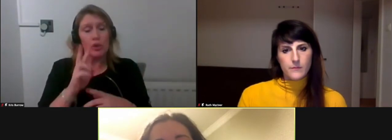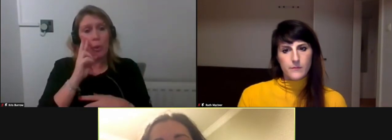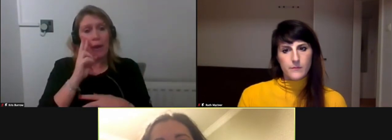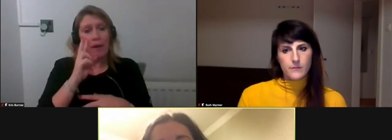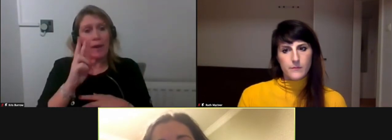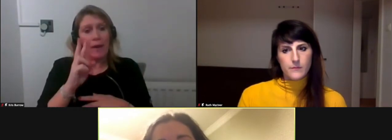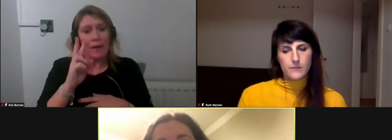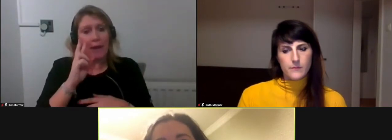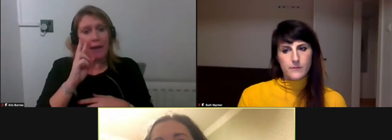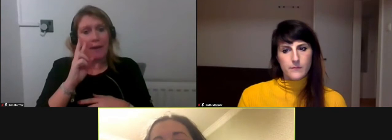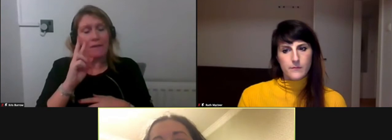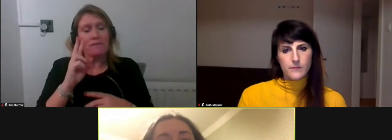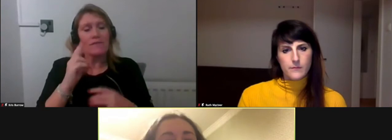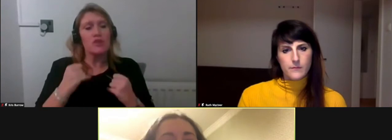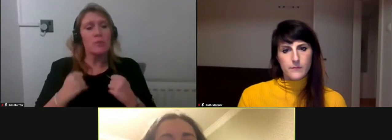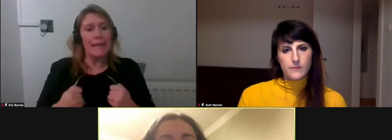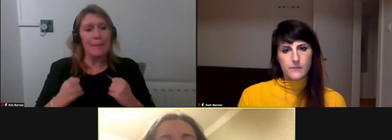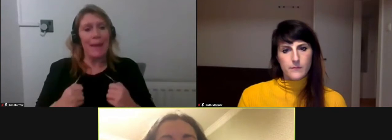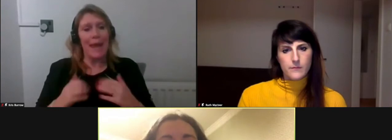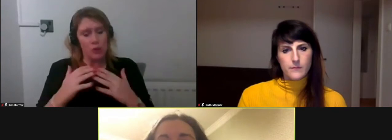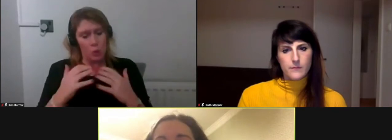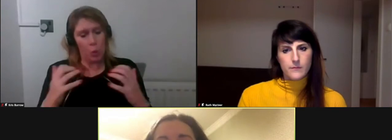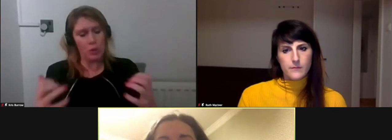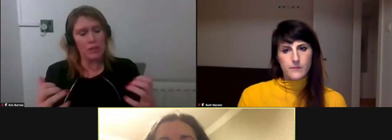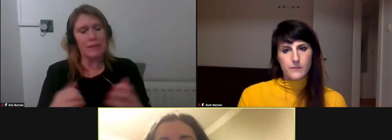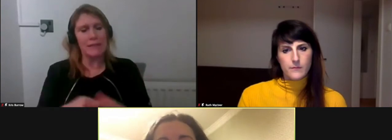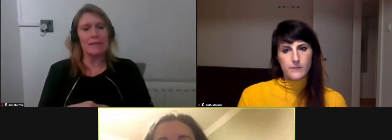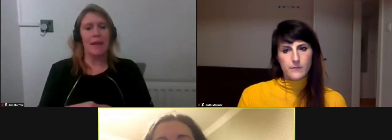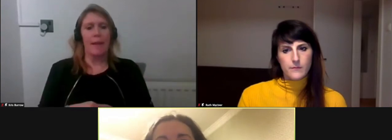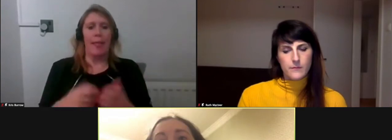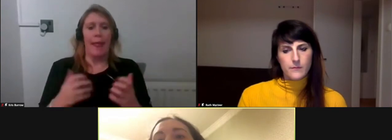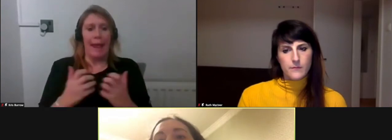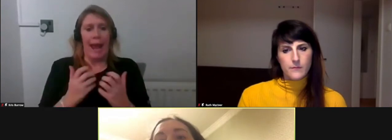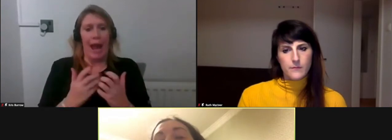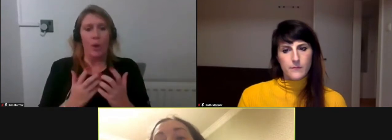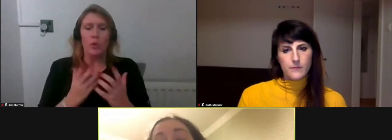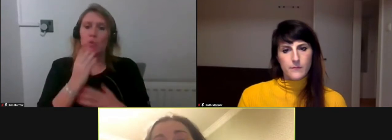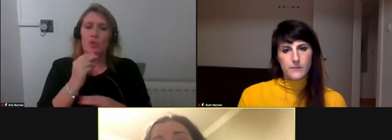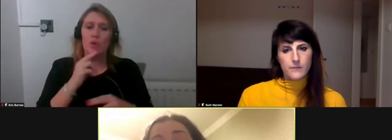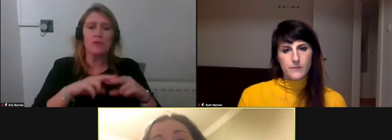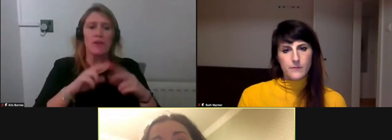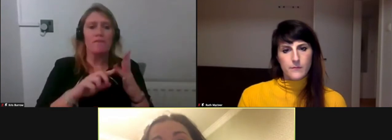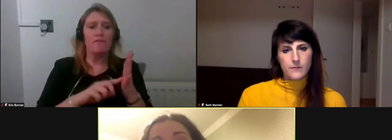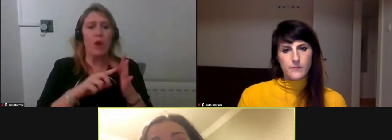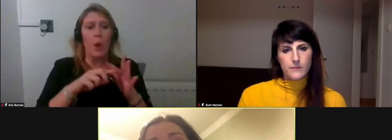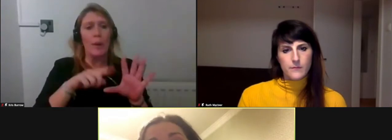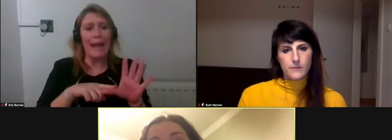through the use of Foley, through the use of sort of integrated Audio Description and simply the storytelling and narrative